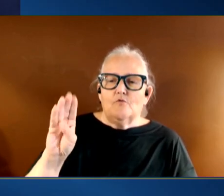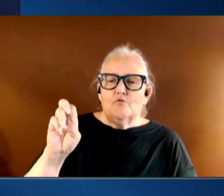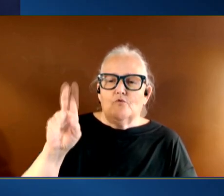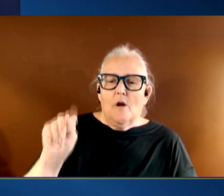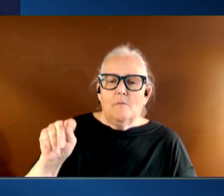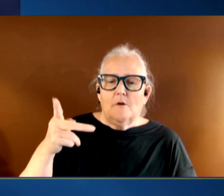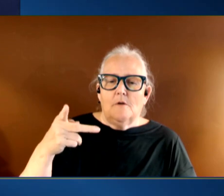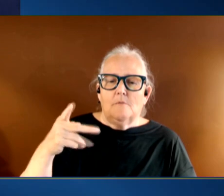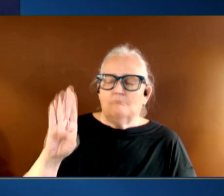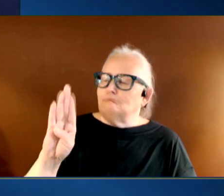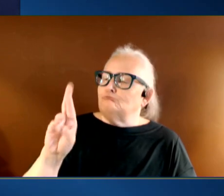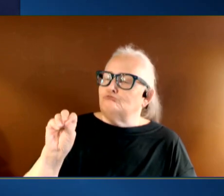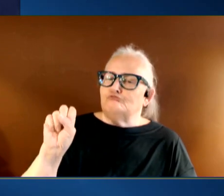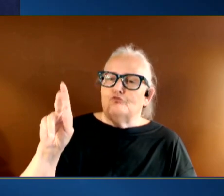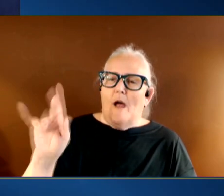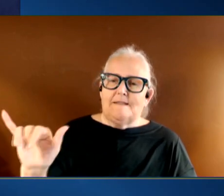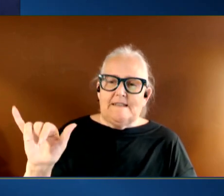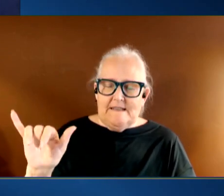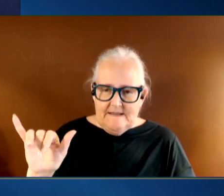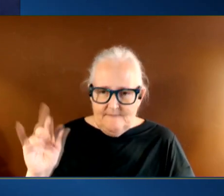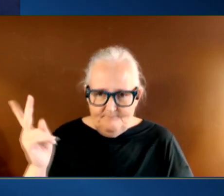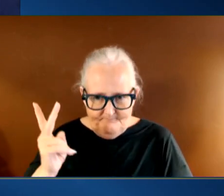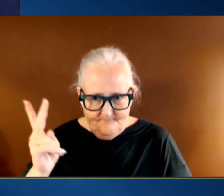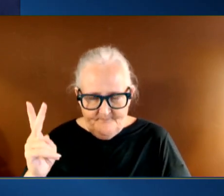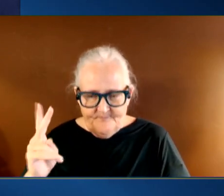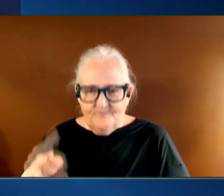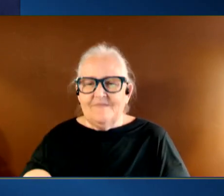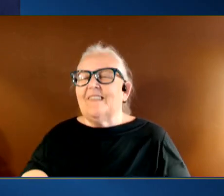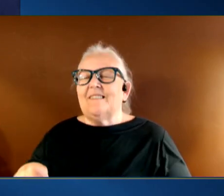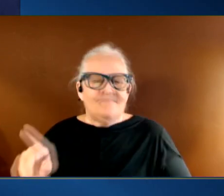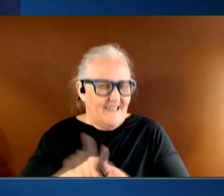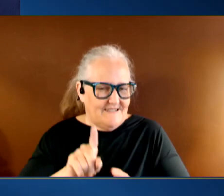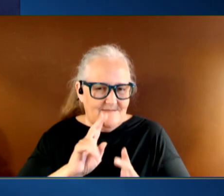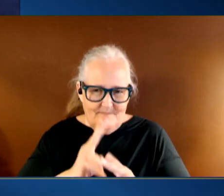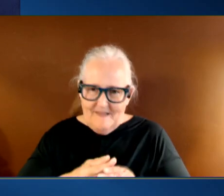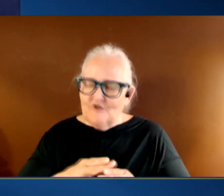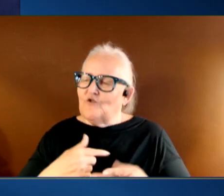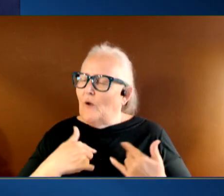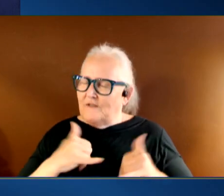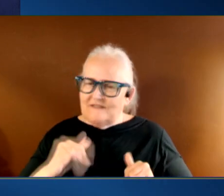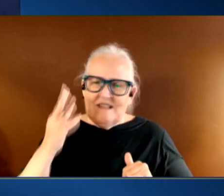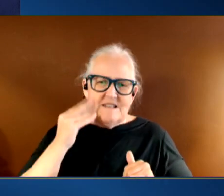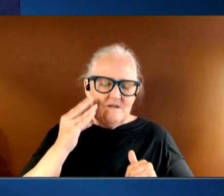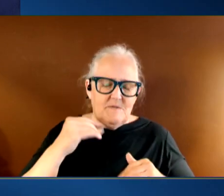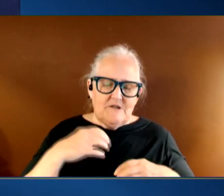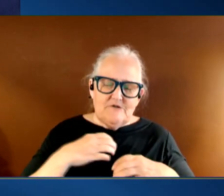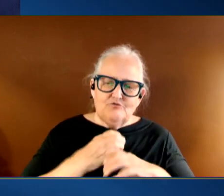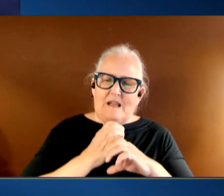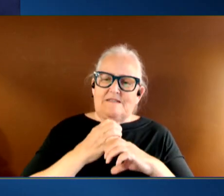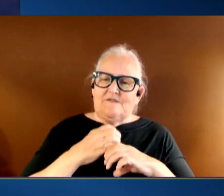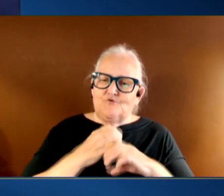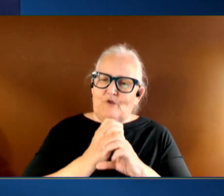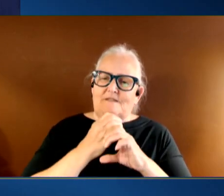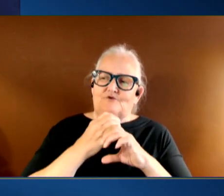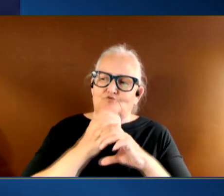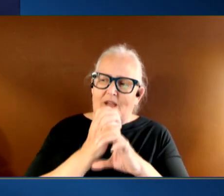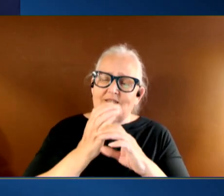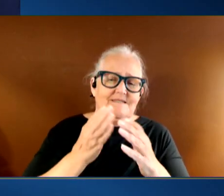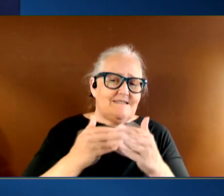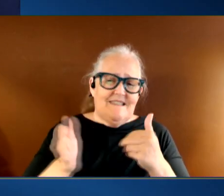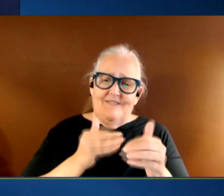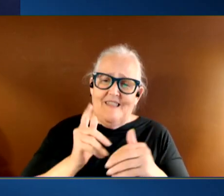And like was mentioned. I continued to have crises for several years after the transplant. And one